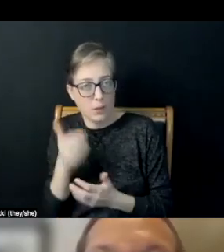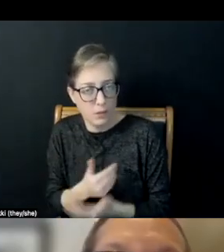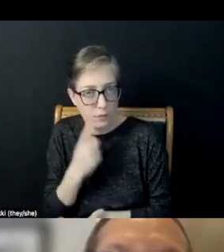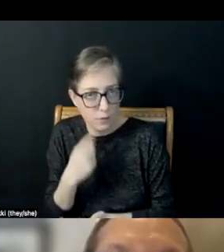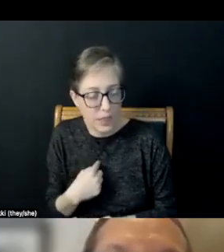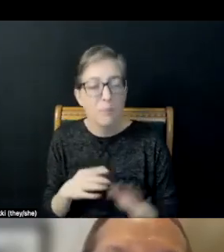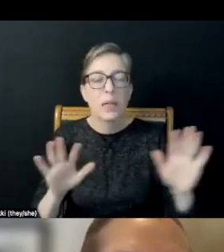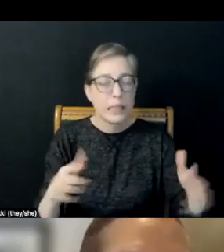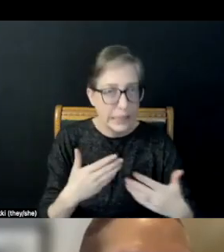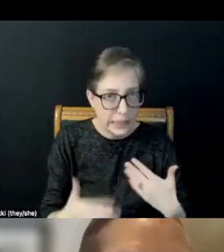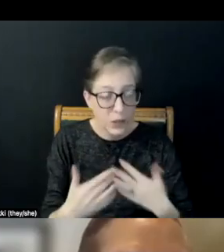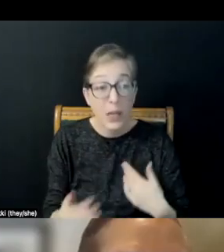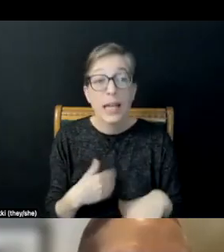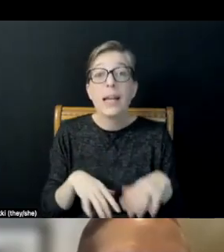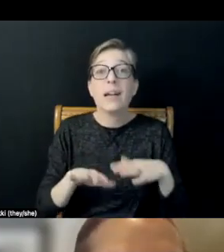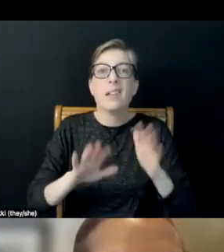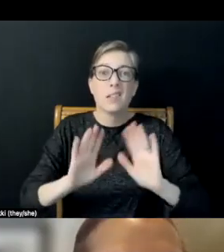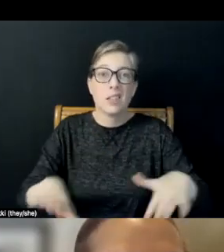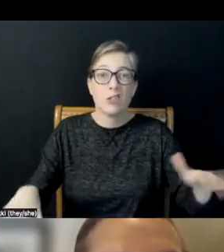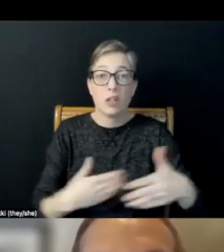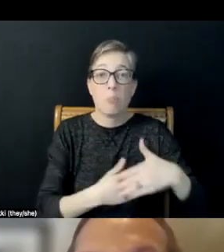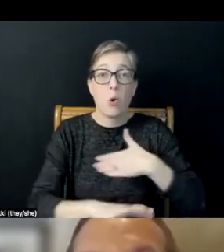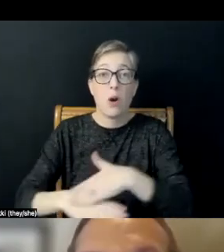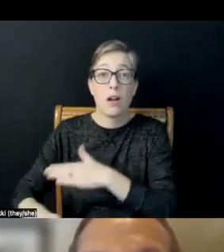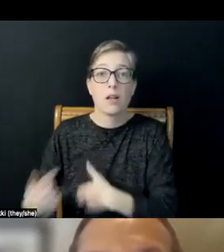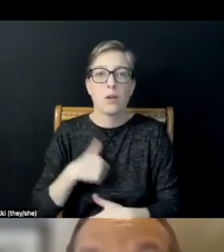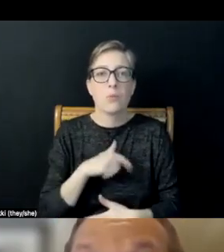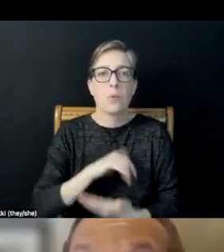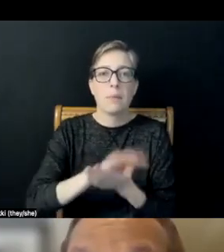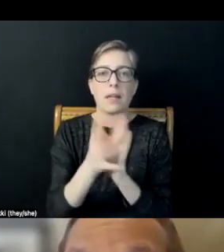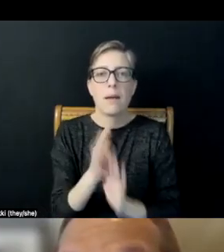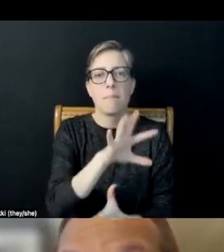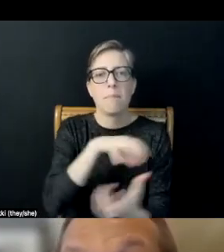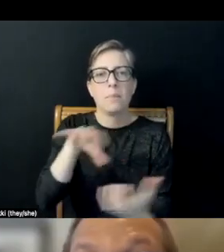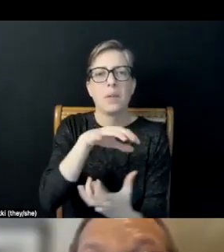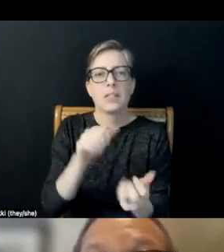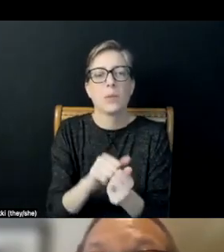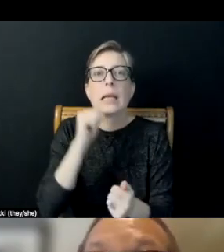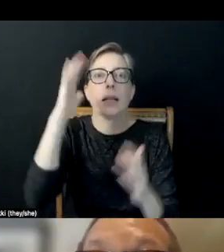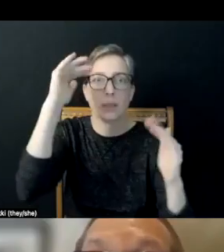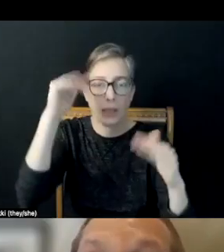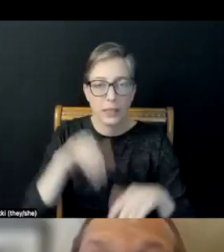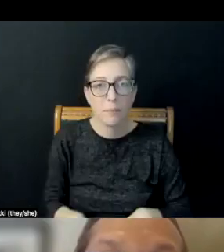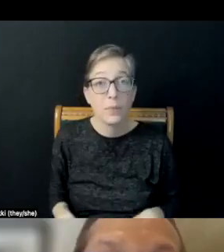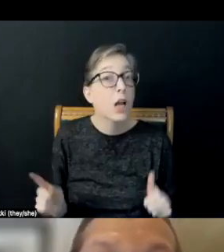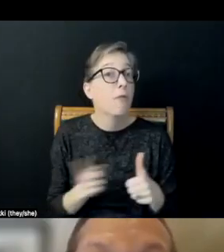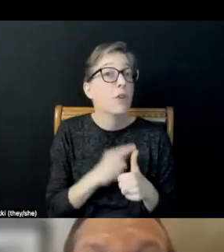we find ourselves mixed up in like all of the unexpected, and the first unexpected piece, which for us was that Jackson had not passed